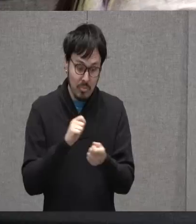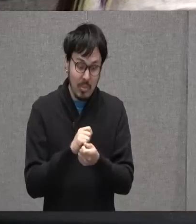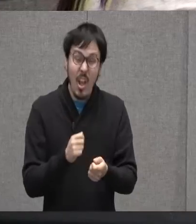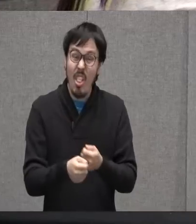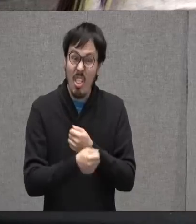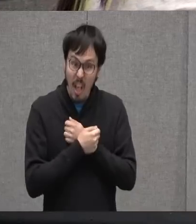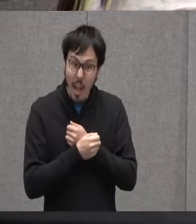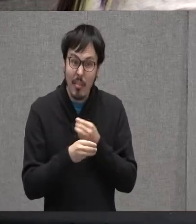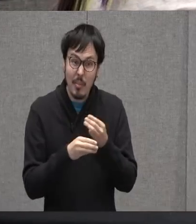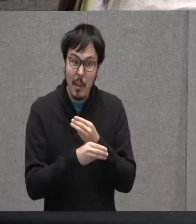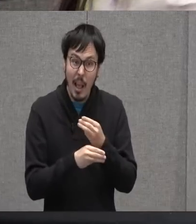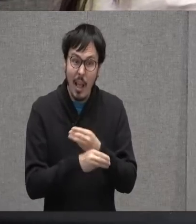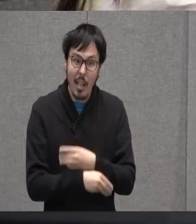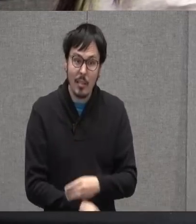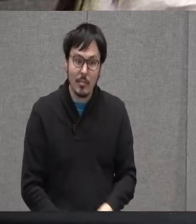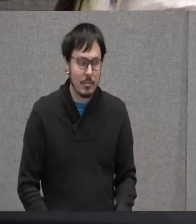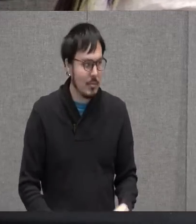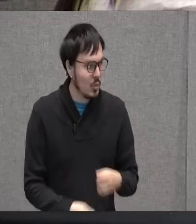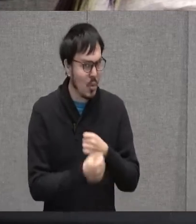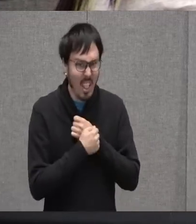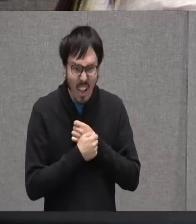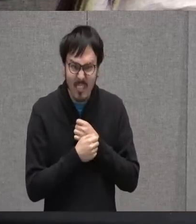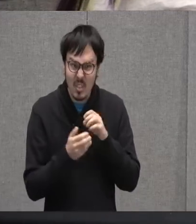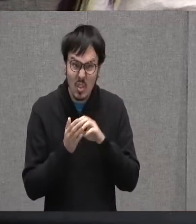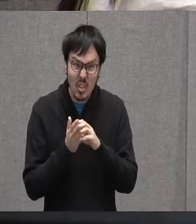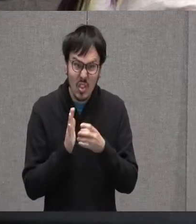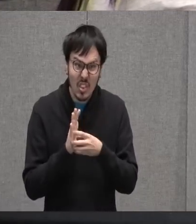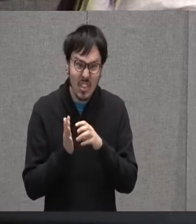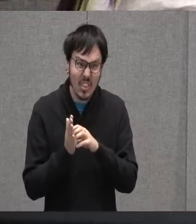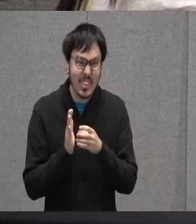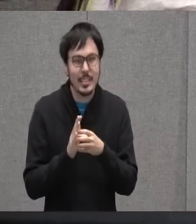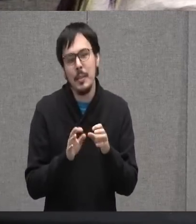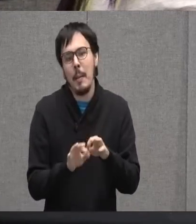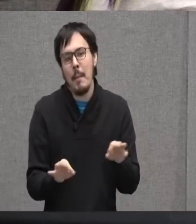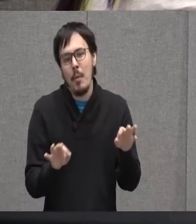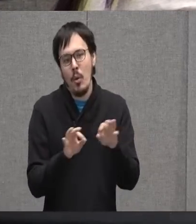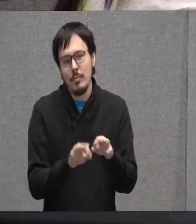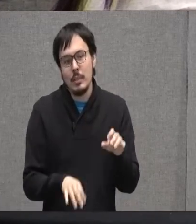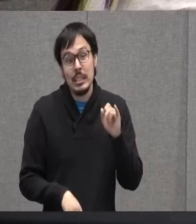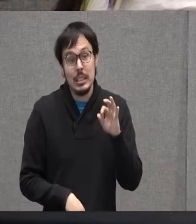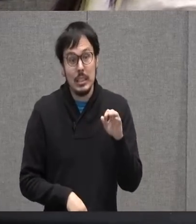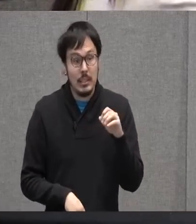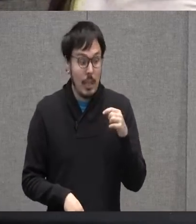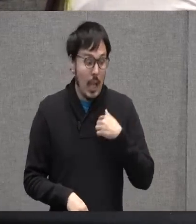Do you love cookies? That's important if you wanna say that you love math